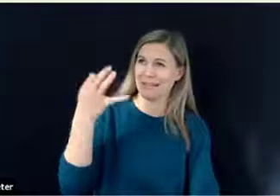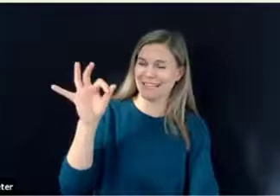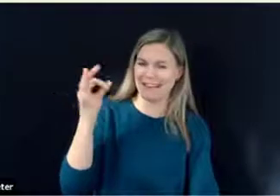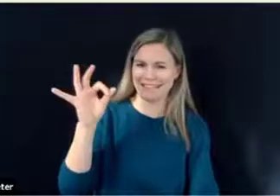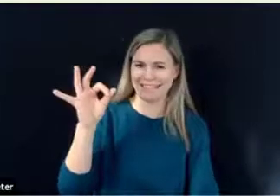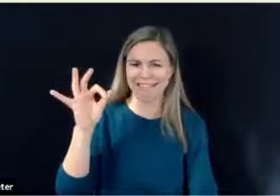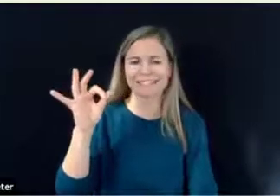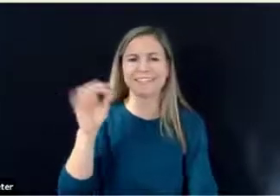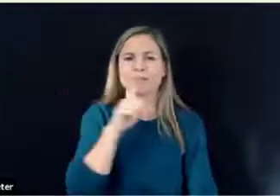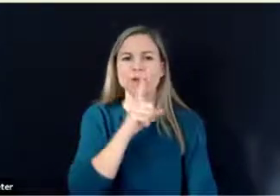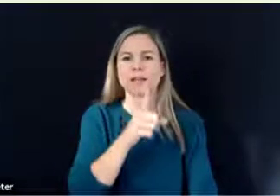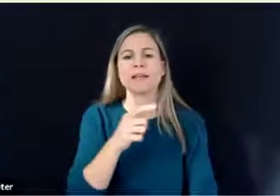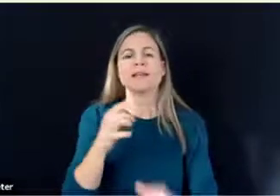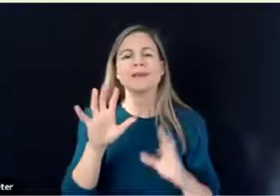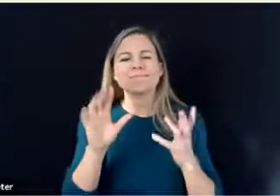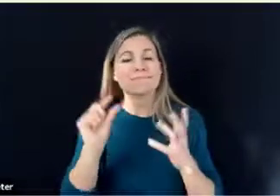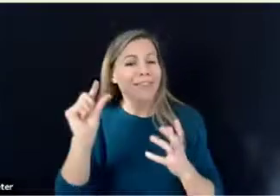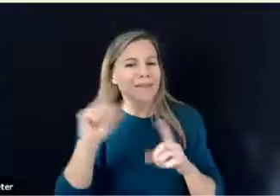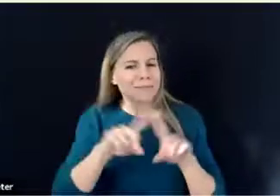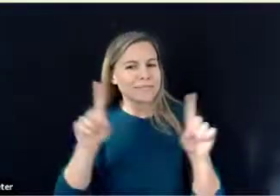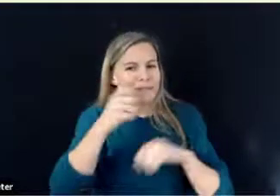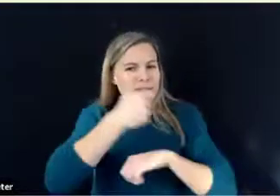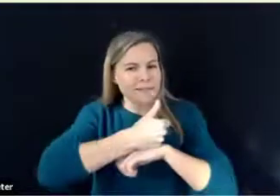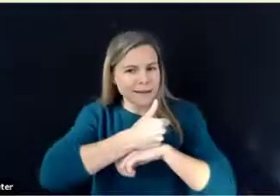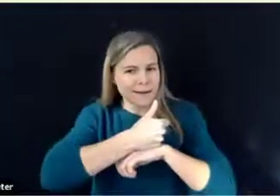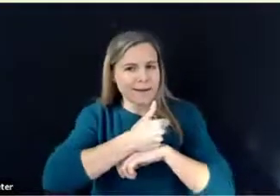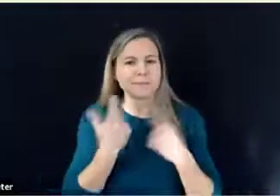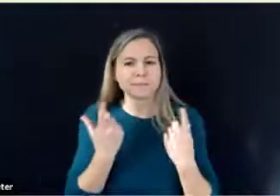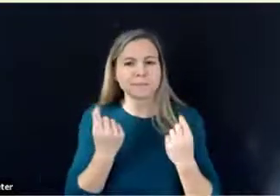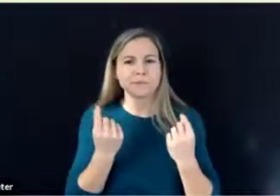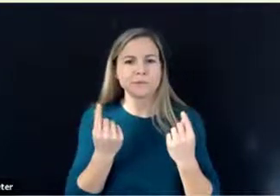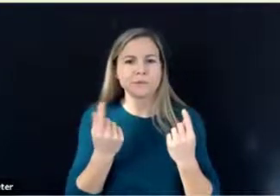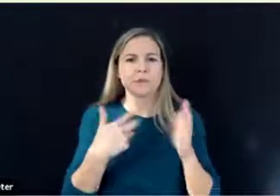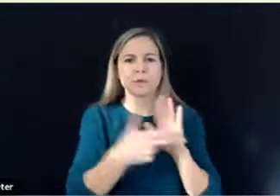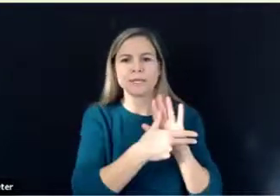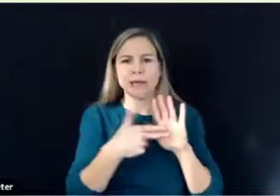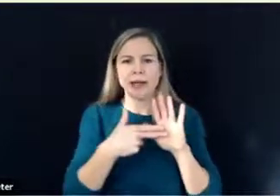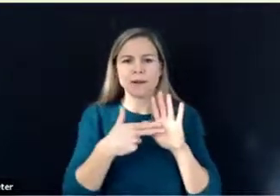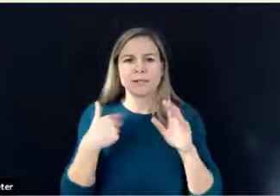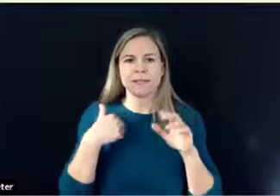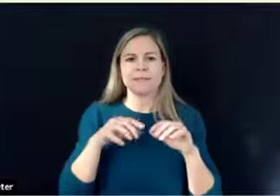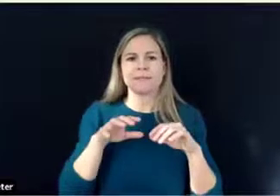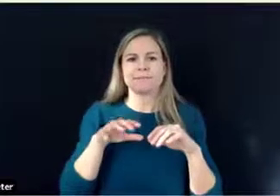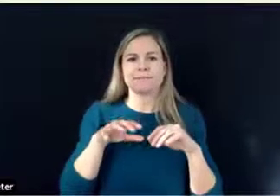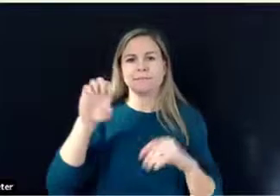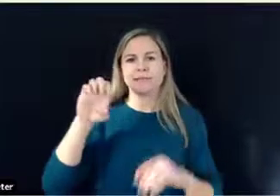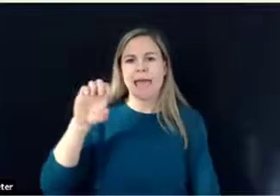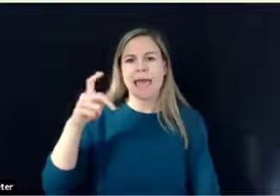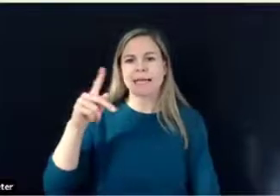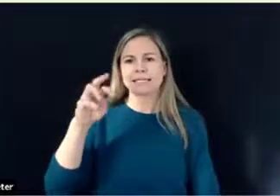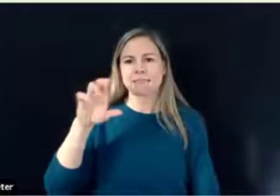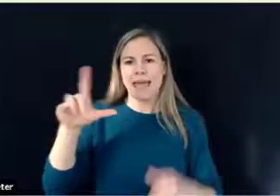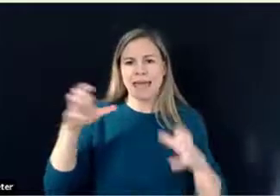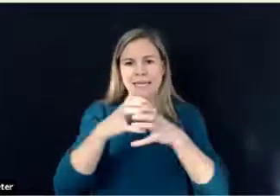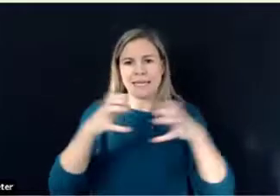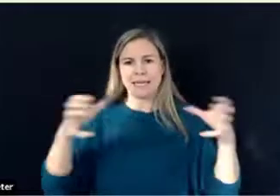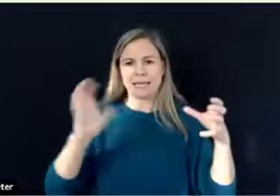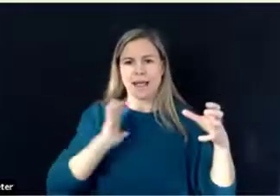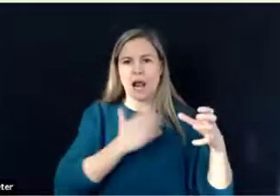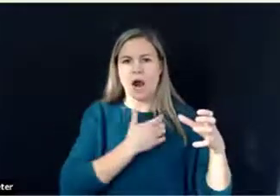and we titled it as Expanding Our Reach. And we did this to expand our reach to a diverse group of professionals